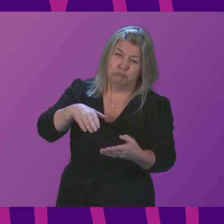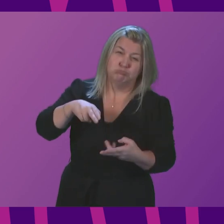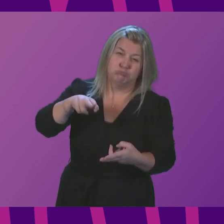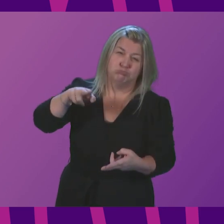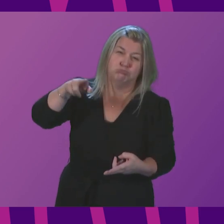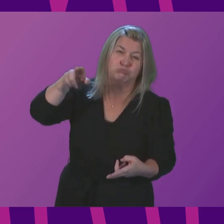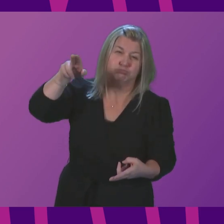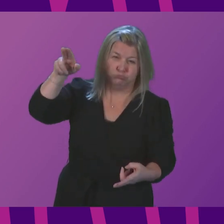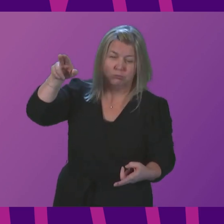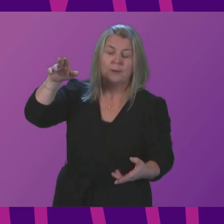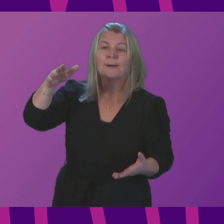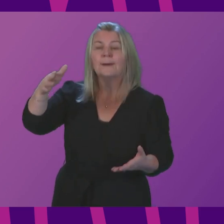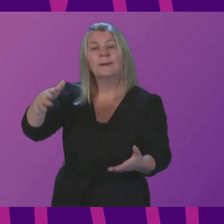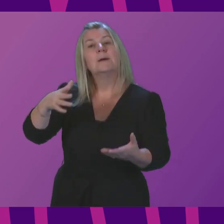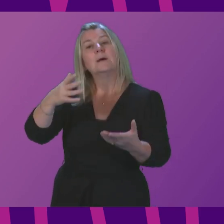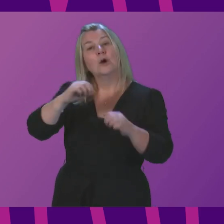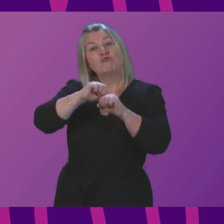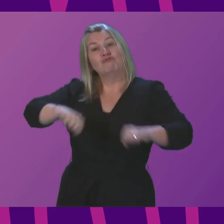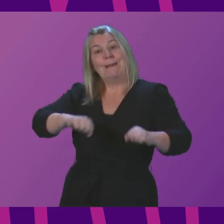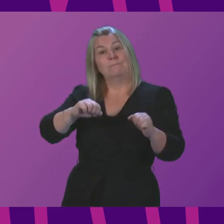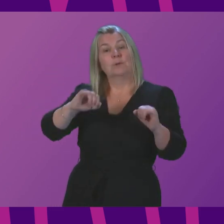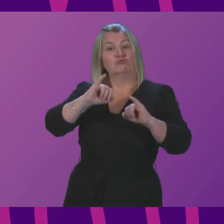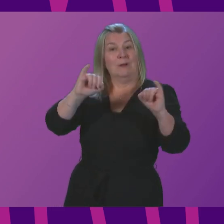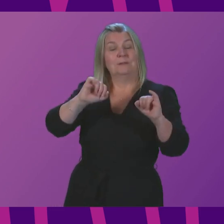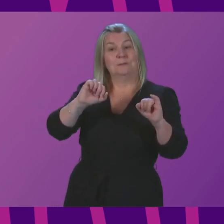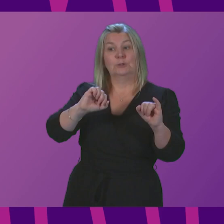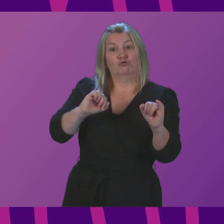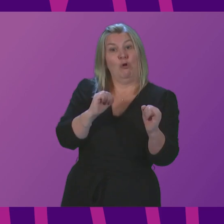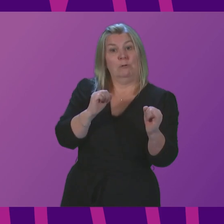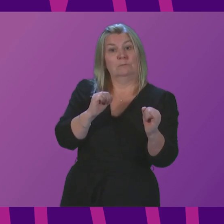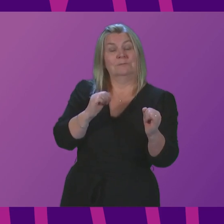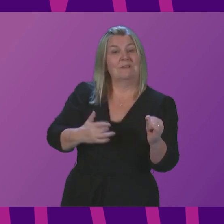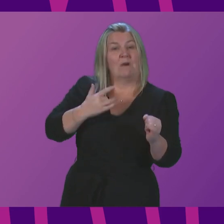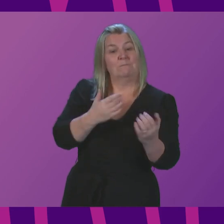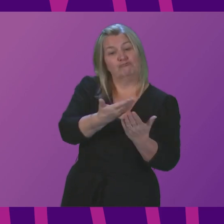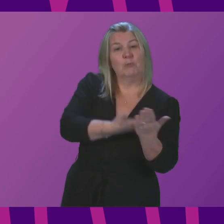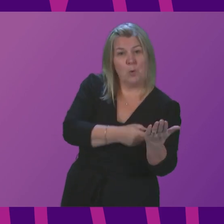Crisis Scotland survivor reference group report reveals concerns about how reports of domestic